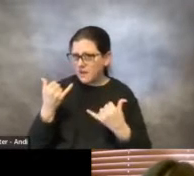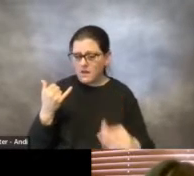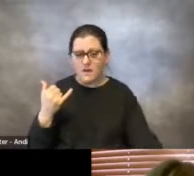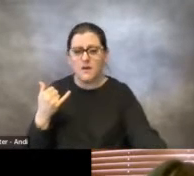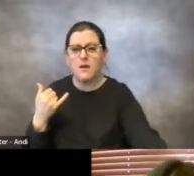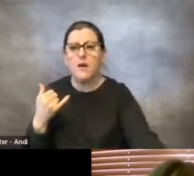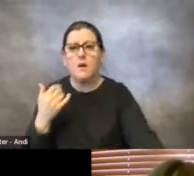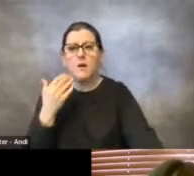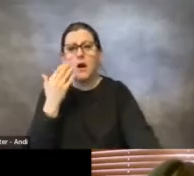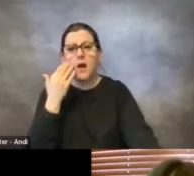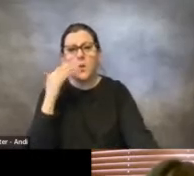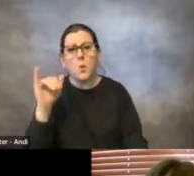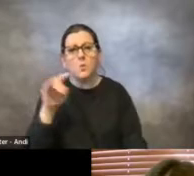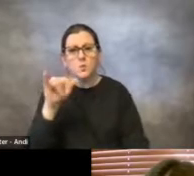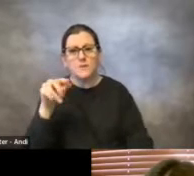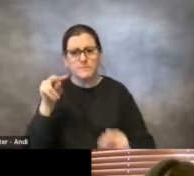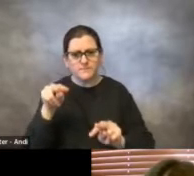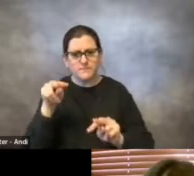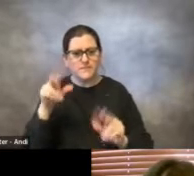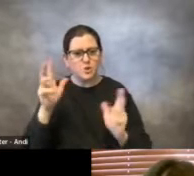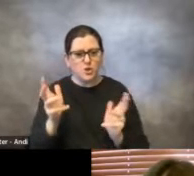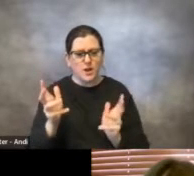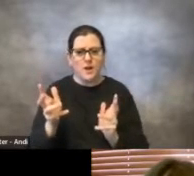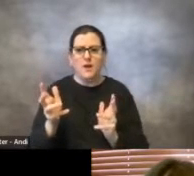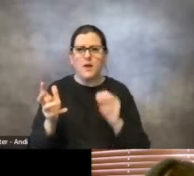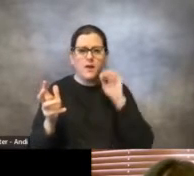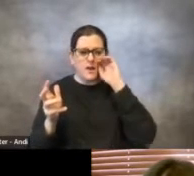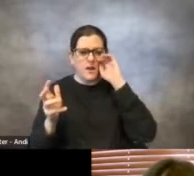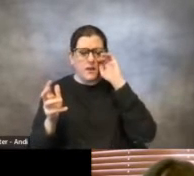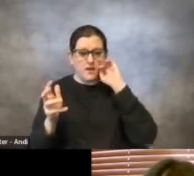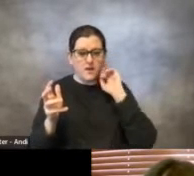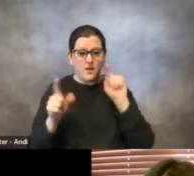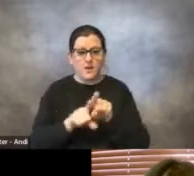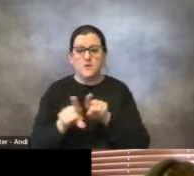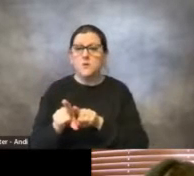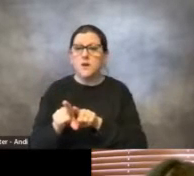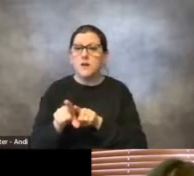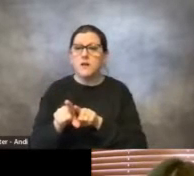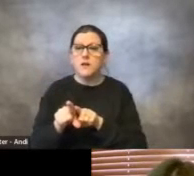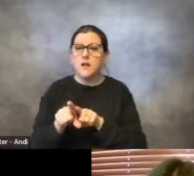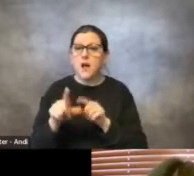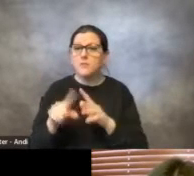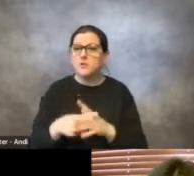that Judy has been monitoring the chat, as well. But I'm just going to start with one that I